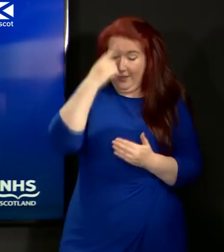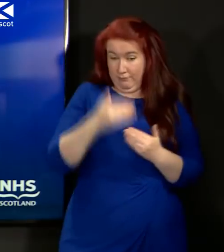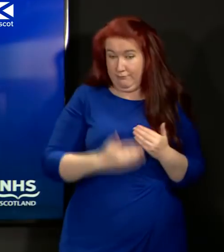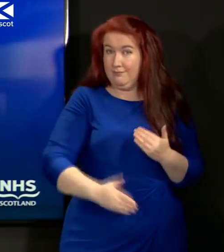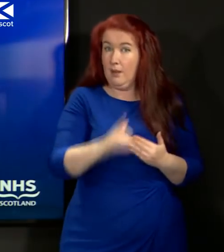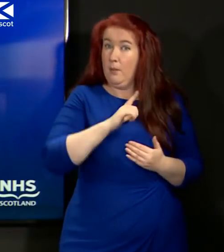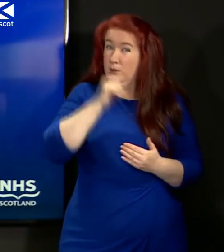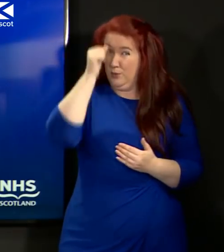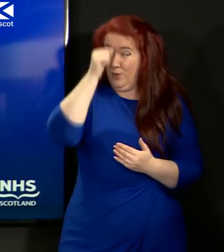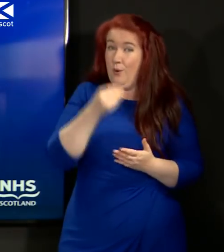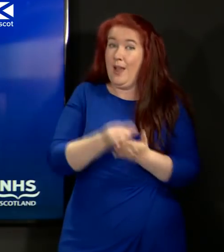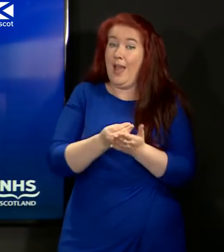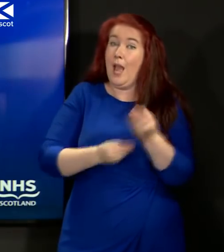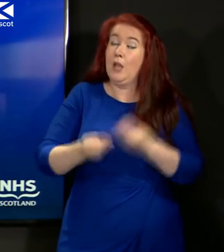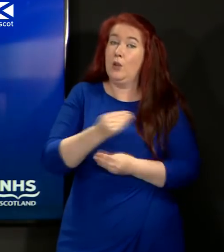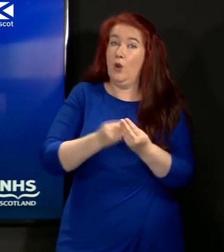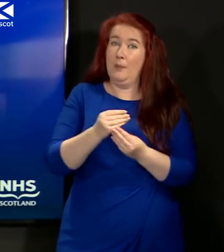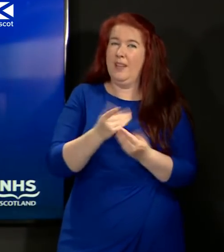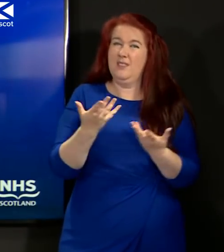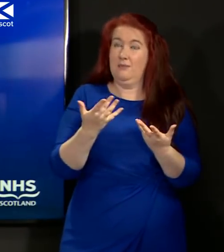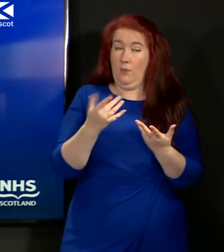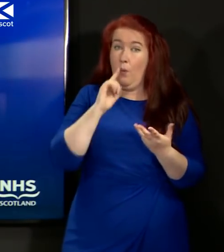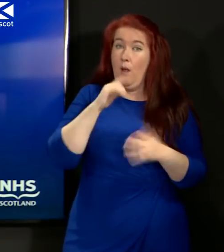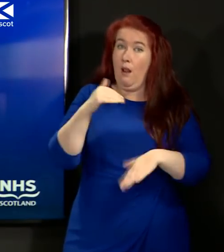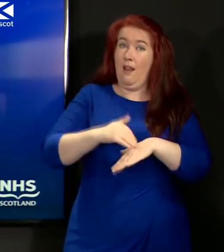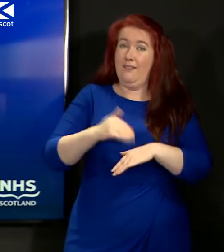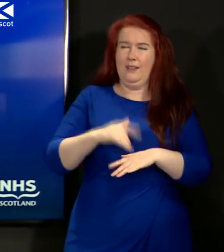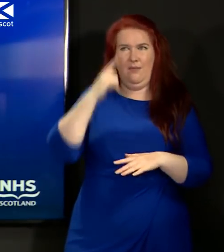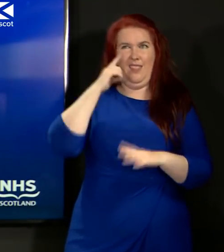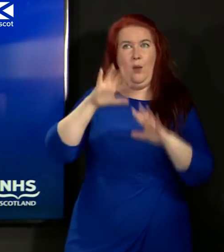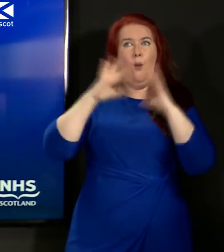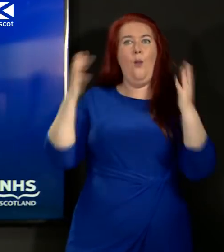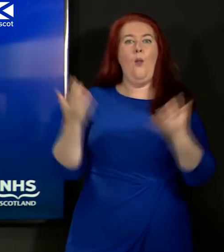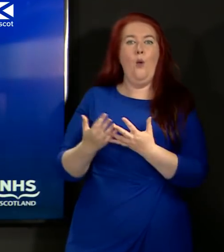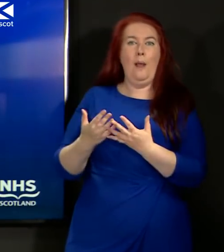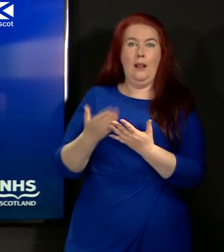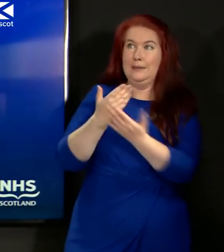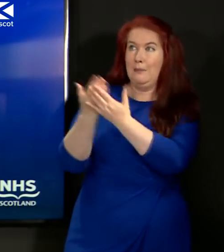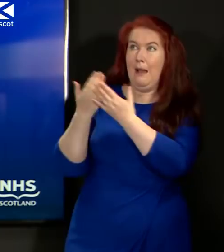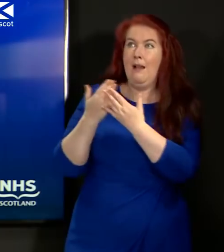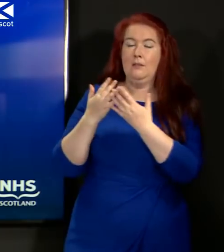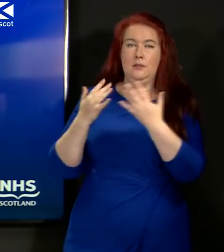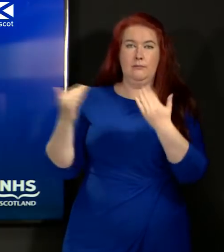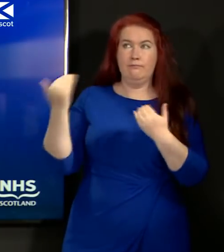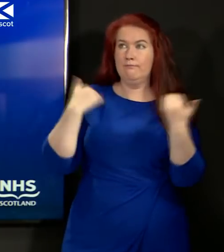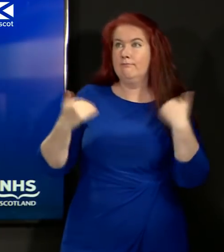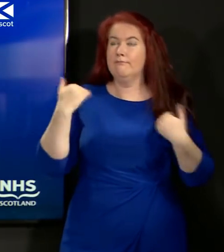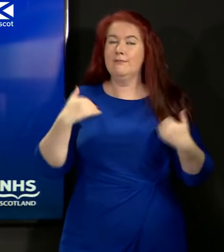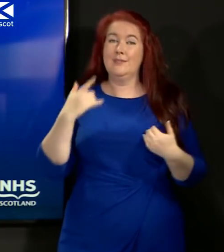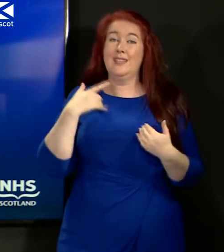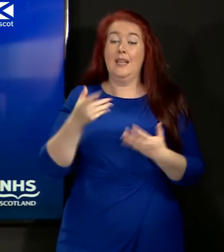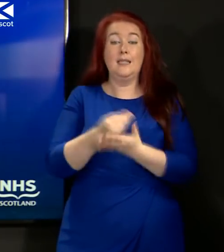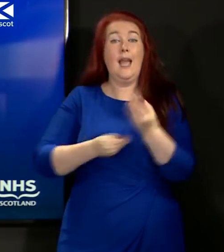impact, even on global demand pressures, will mean that this economic downturn will last